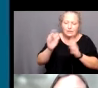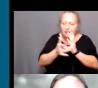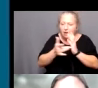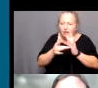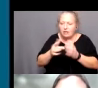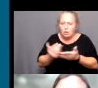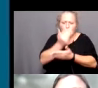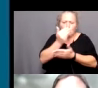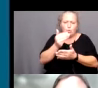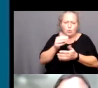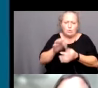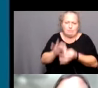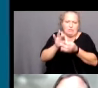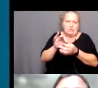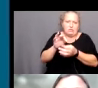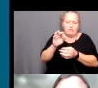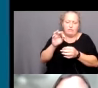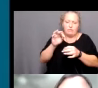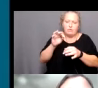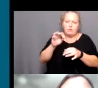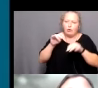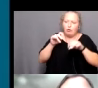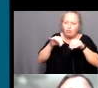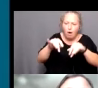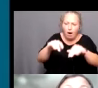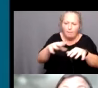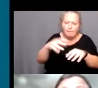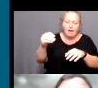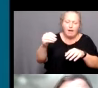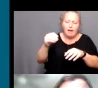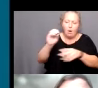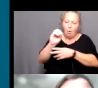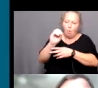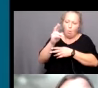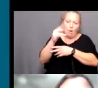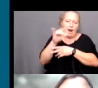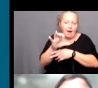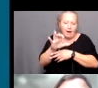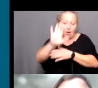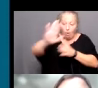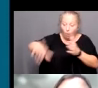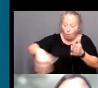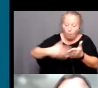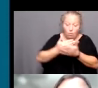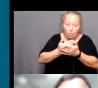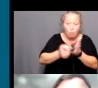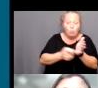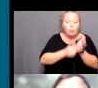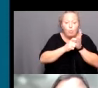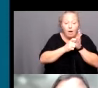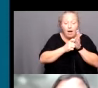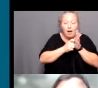fields, new specialization of crops and organics and all of that will require